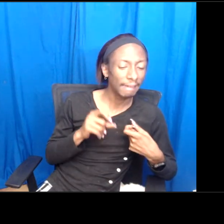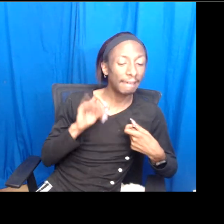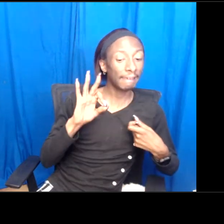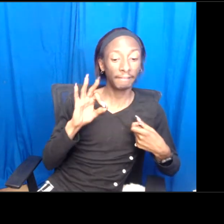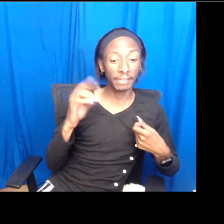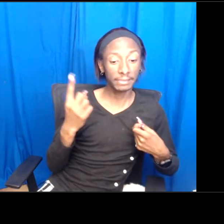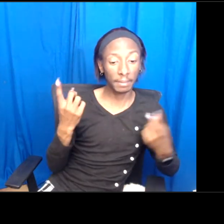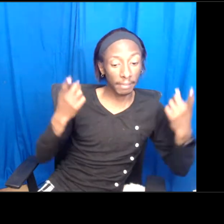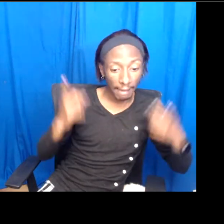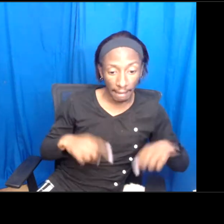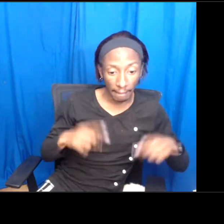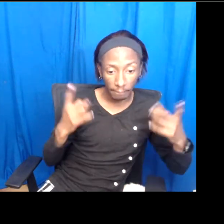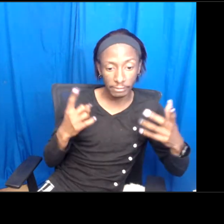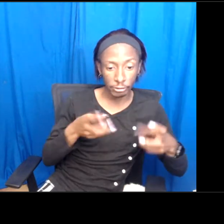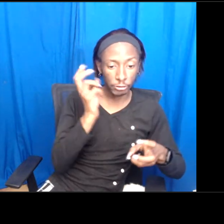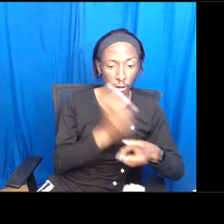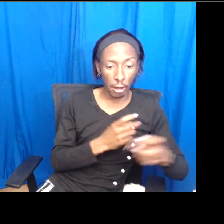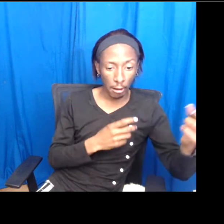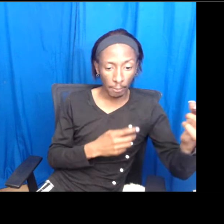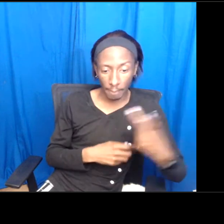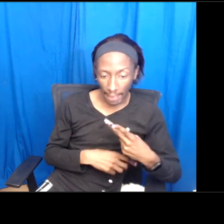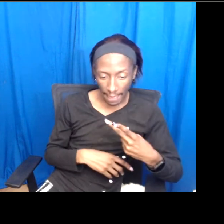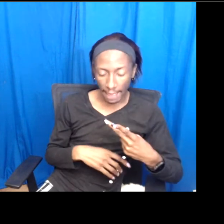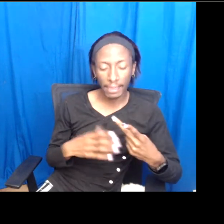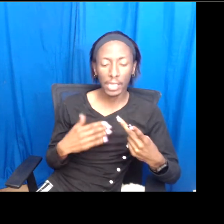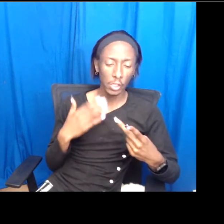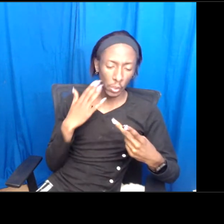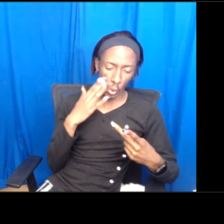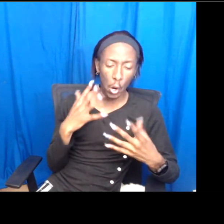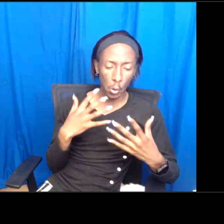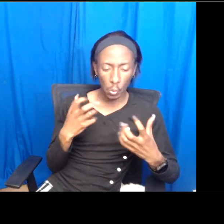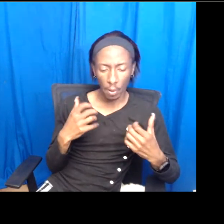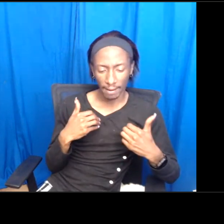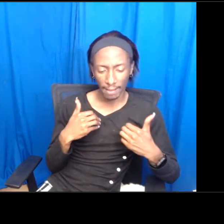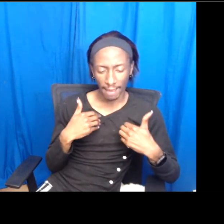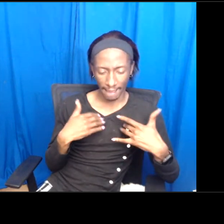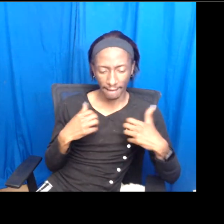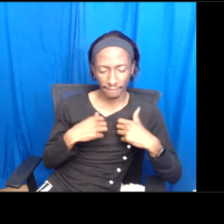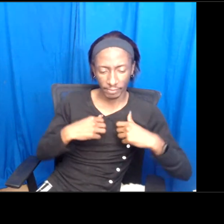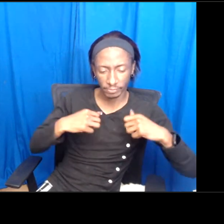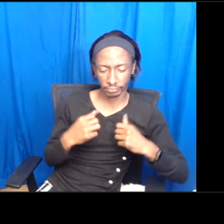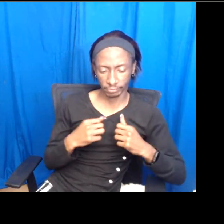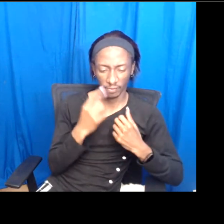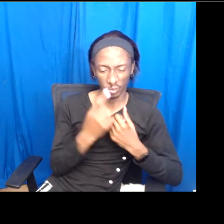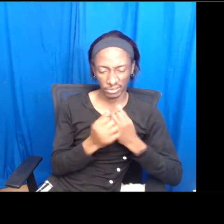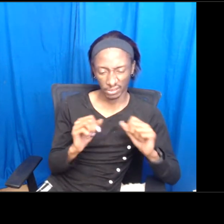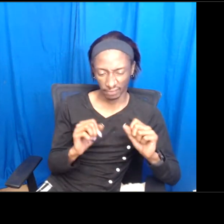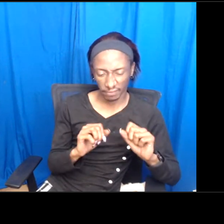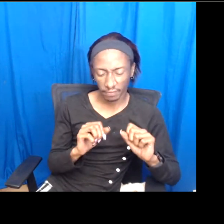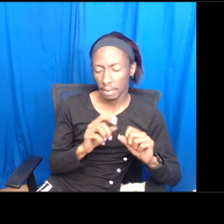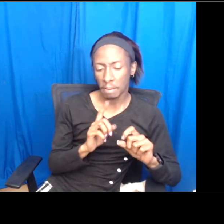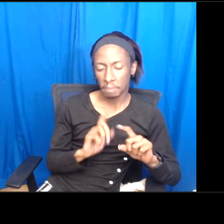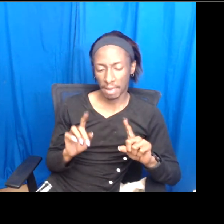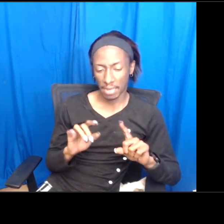and it's harder to get back than we think. We want to have that buffer to keep us safe. But generally the drone that we fly,